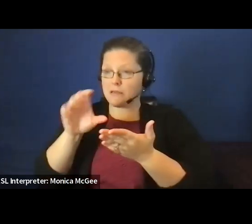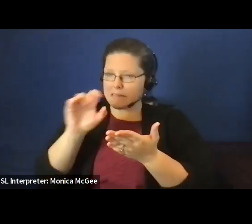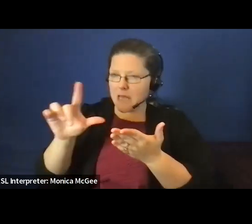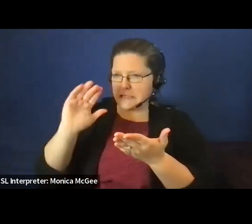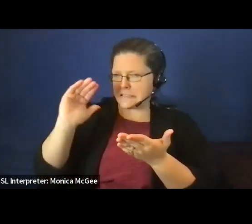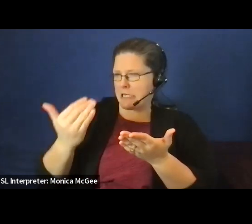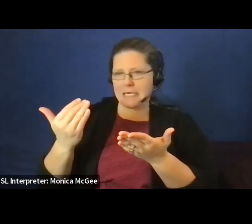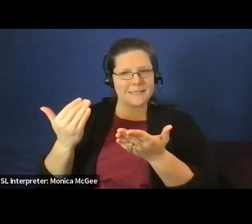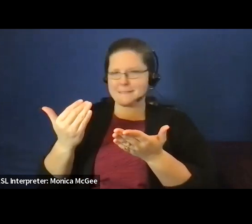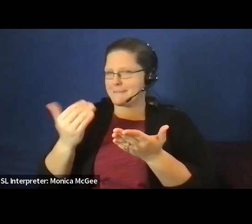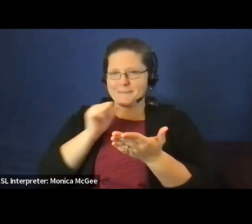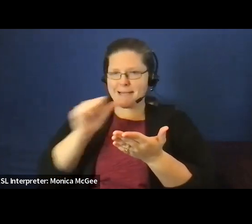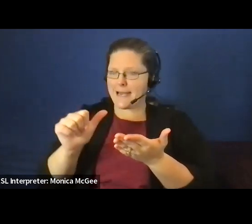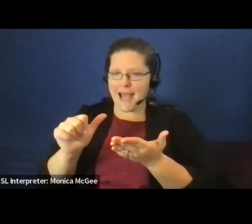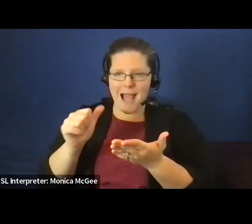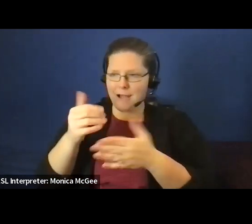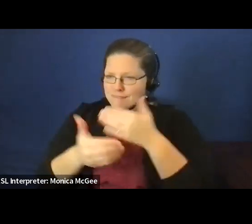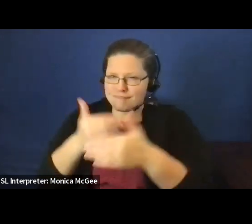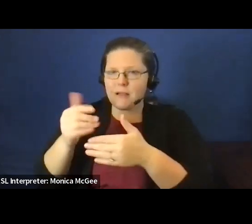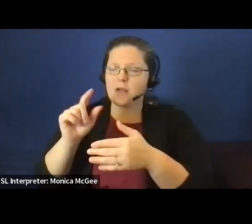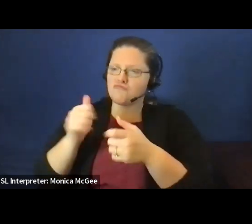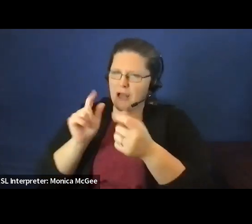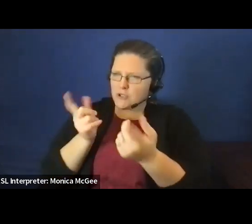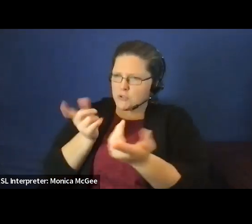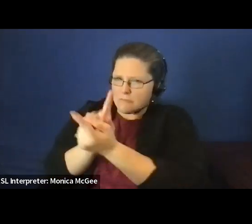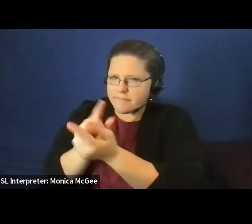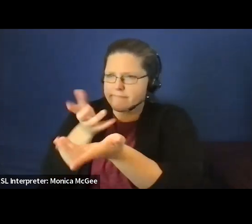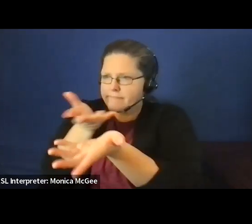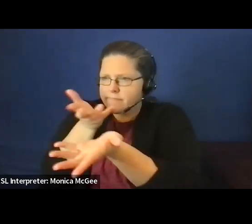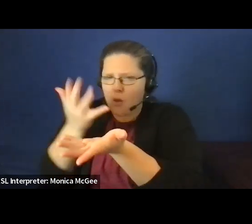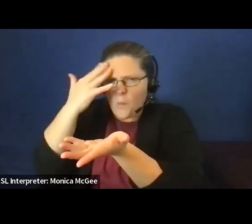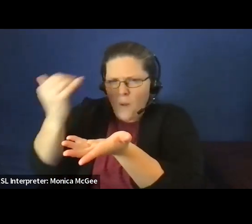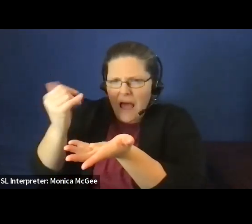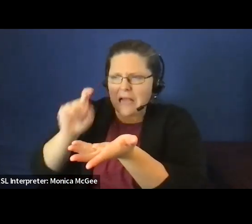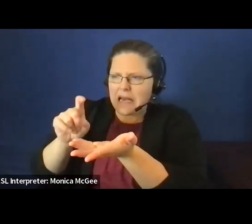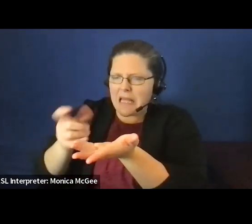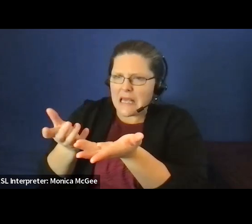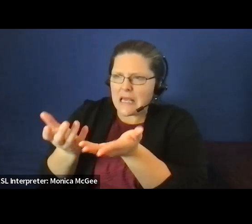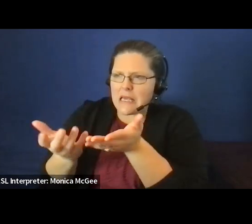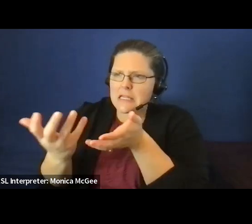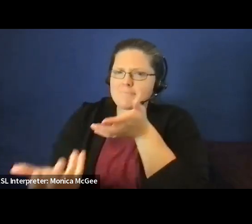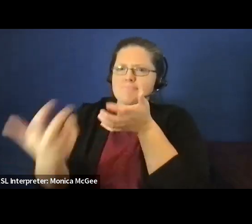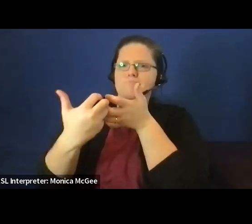spiel, so we've been collecting this data. It allows us to talk to the SILs